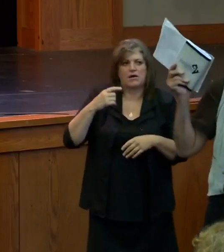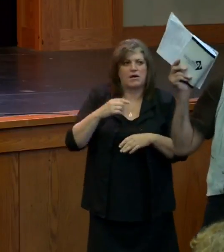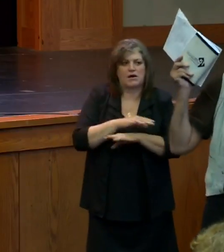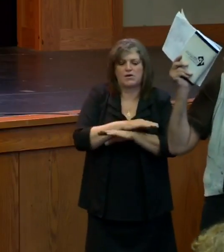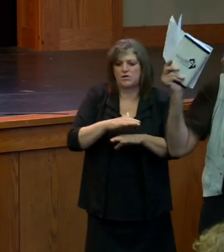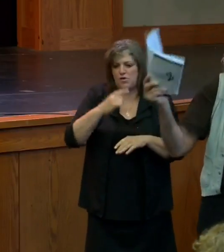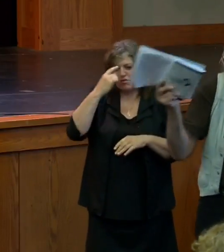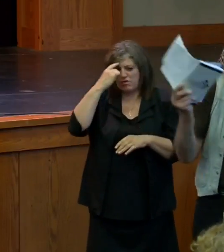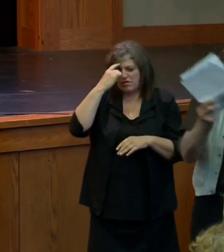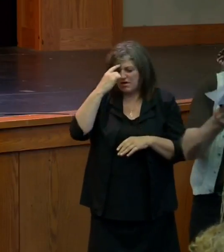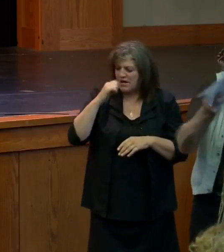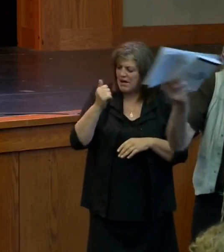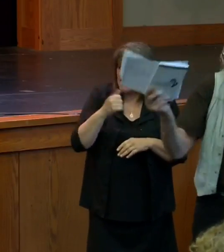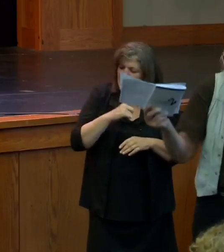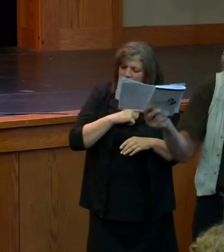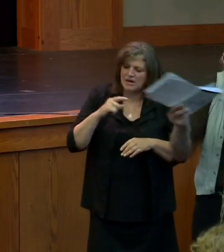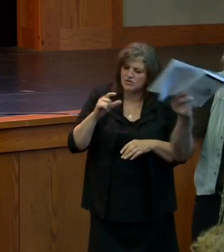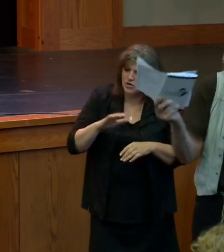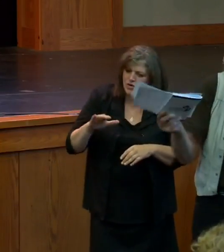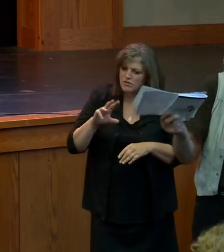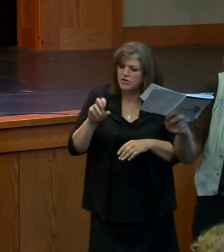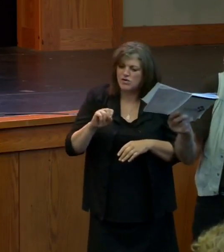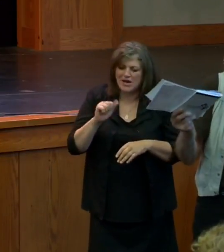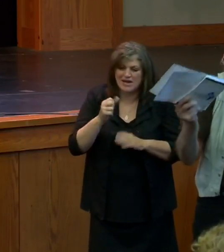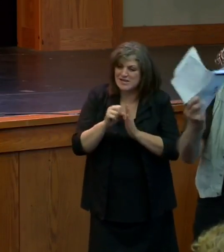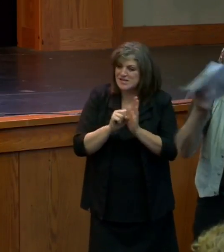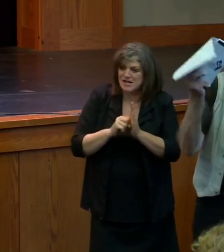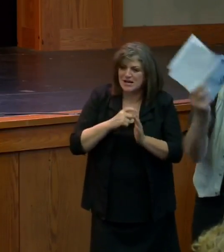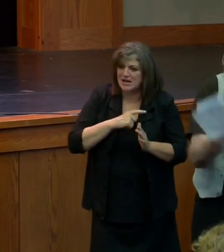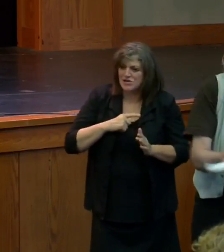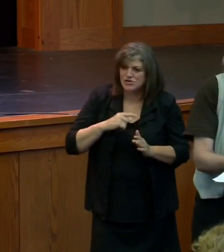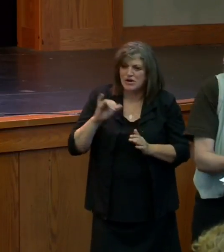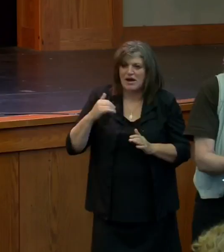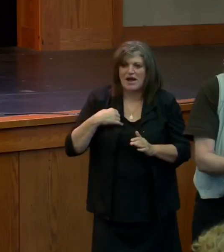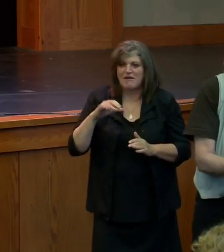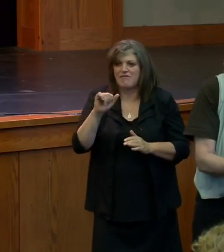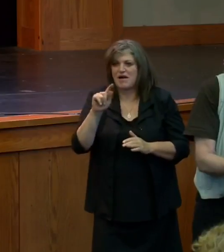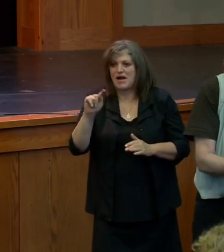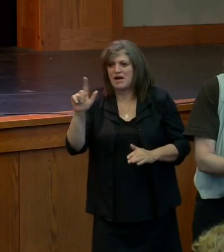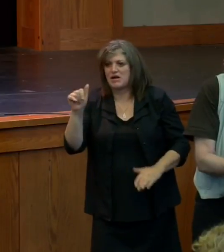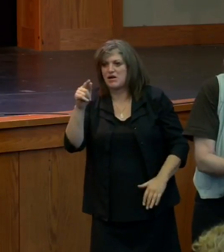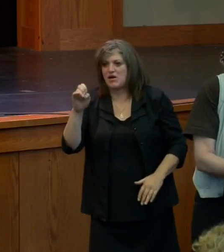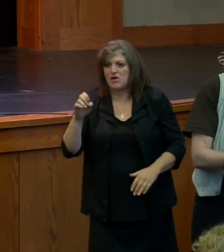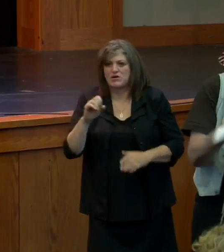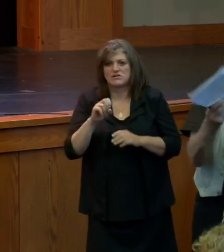THINK THERE IS ANY LEGISLATURE IN AMERICA, ANY STATE LEGISLATURE THAT HAS AT-LARGE SEATS.